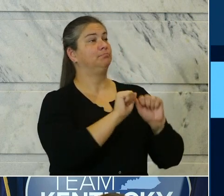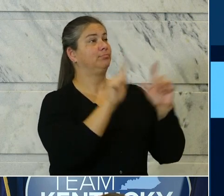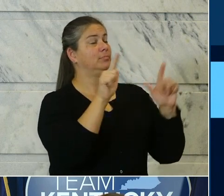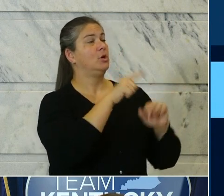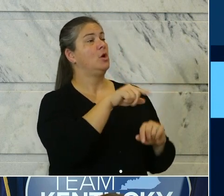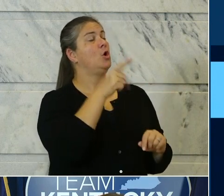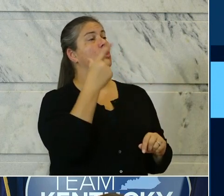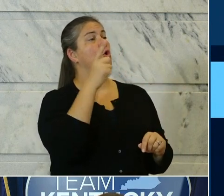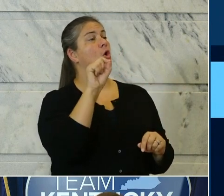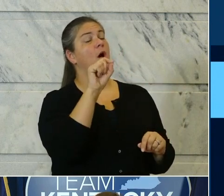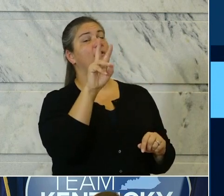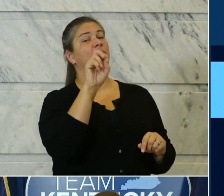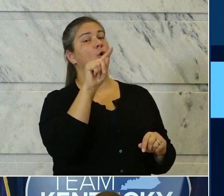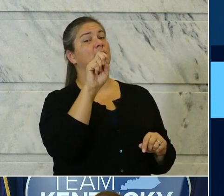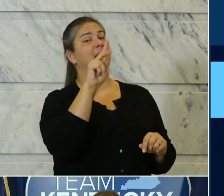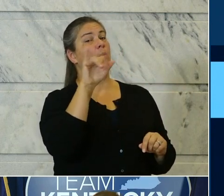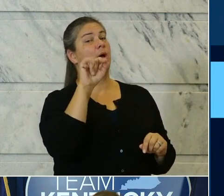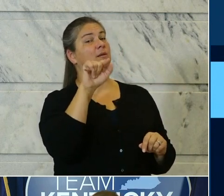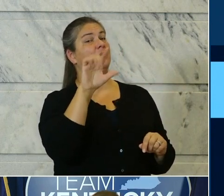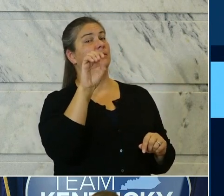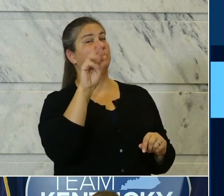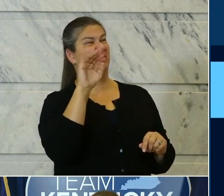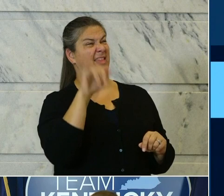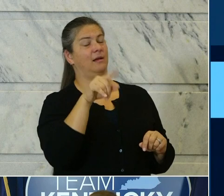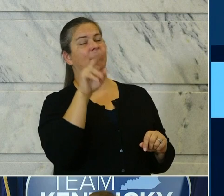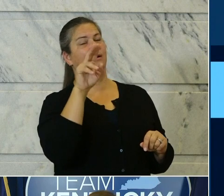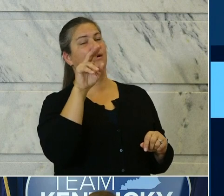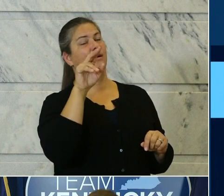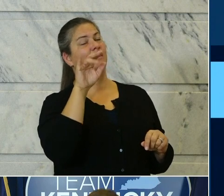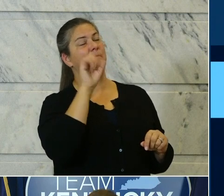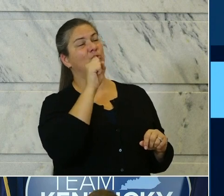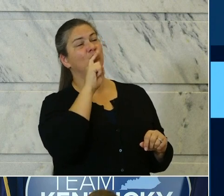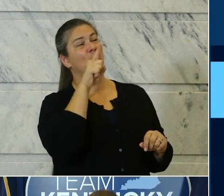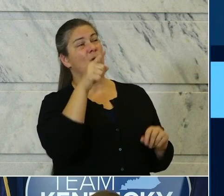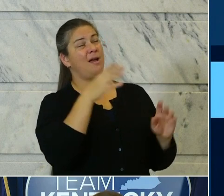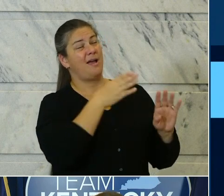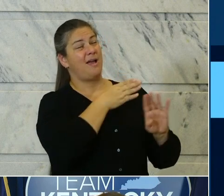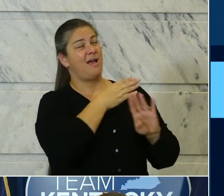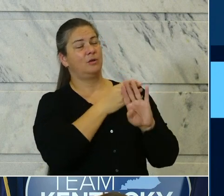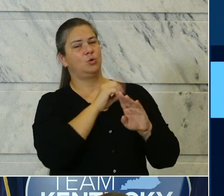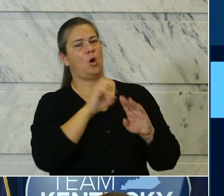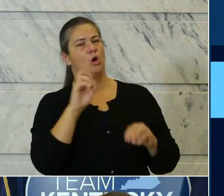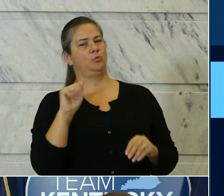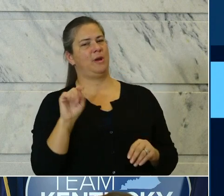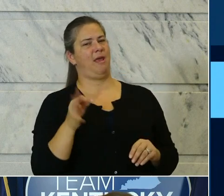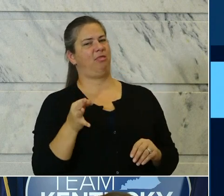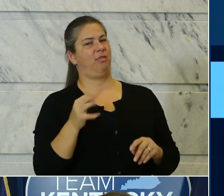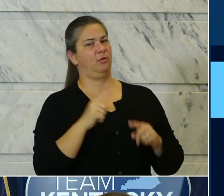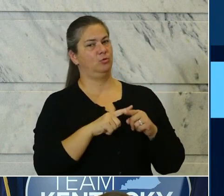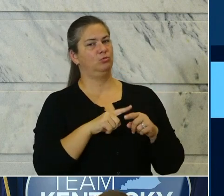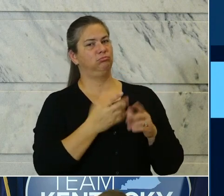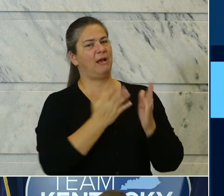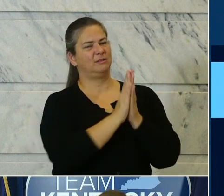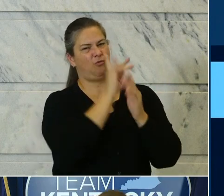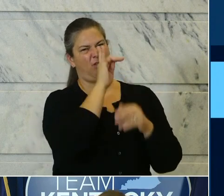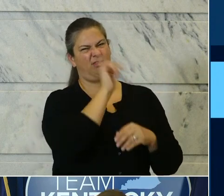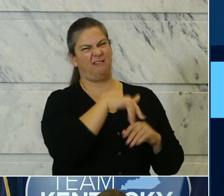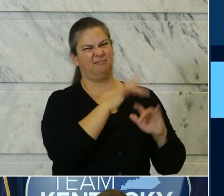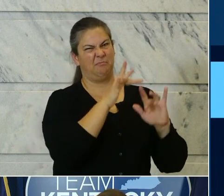VOTE K. Y. DOT COM. YOU ONLY HAVE UNTIL OCTOBER NINTH RIGHT SO TIME IS RUNNING OUT TO